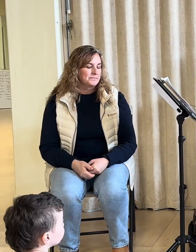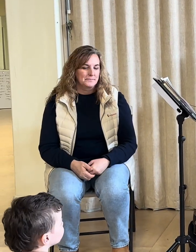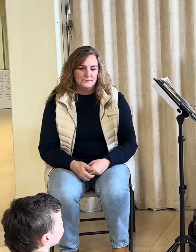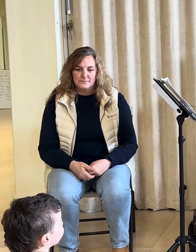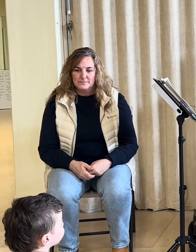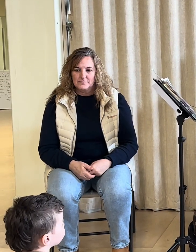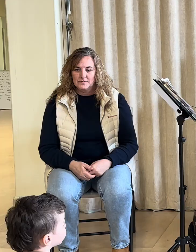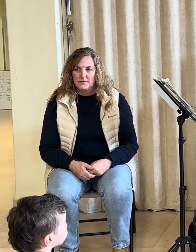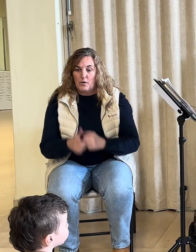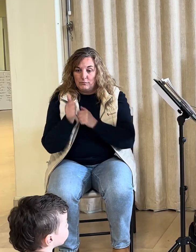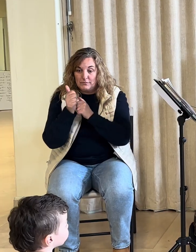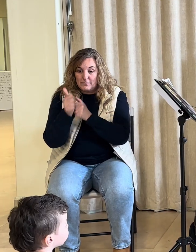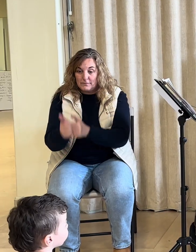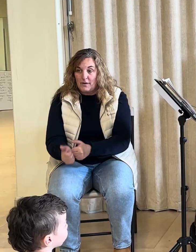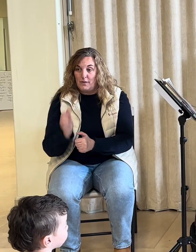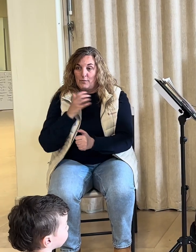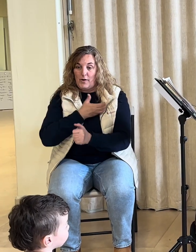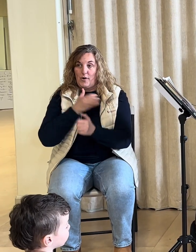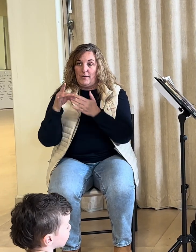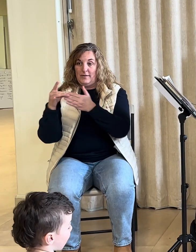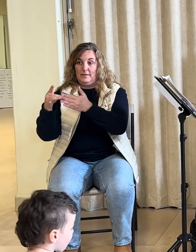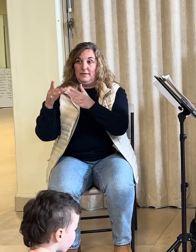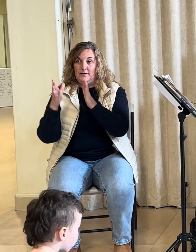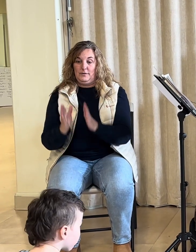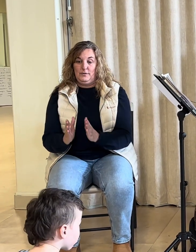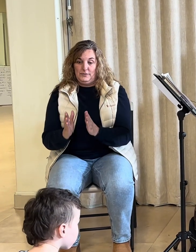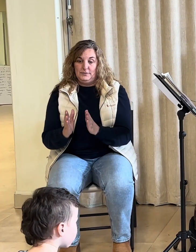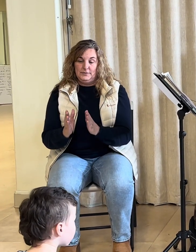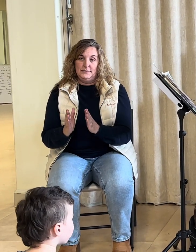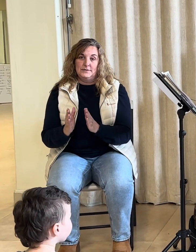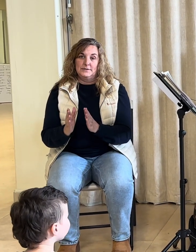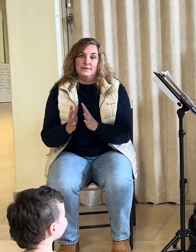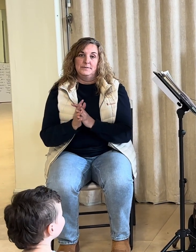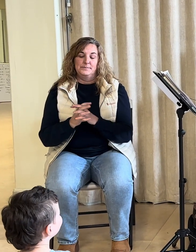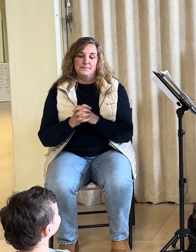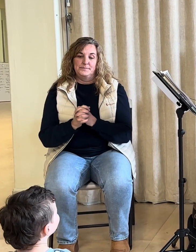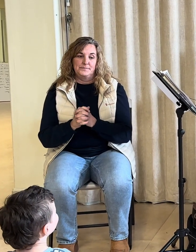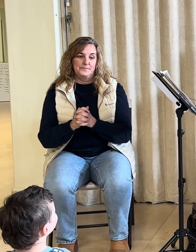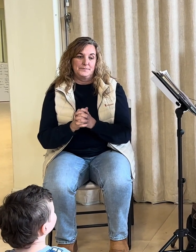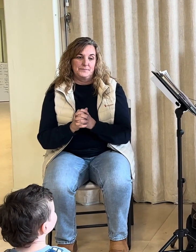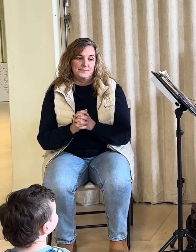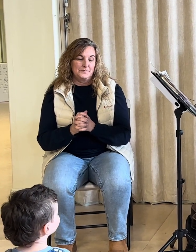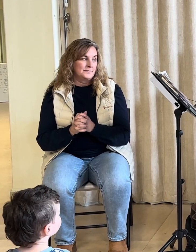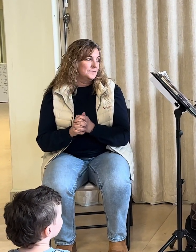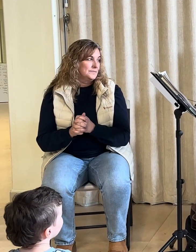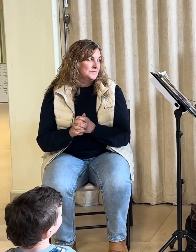We follow our leaders.